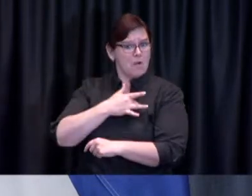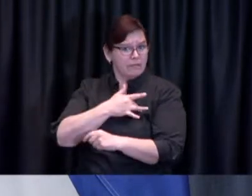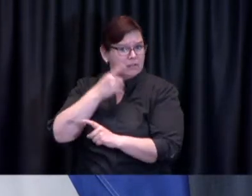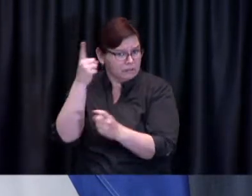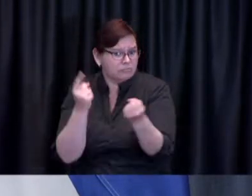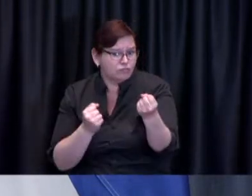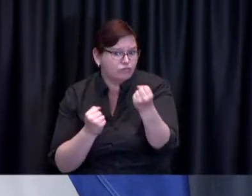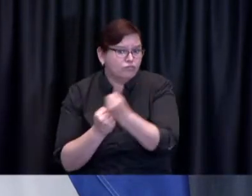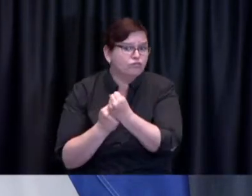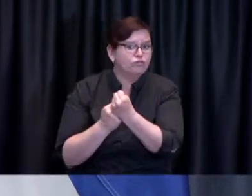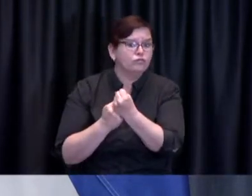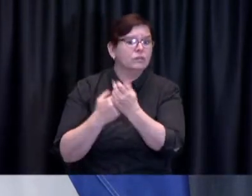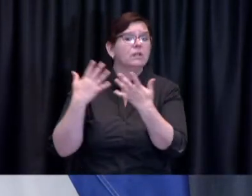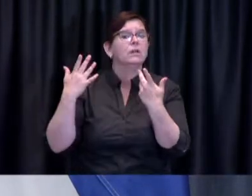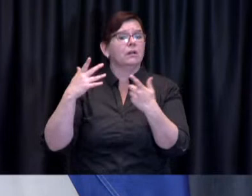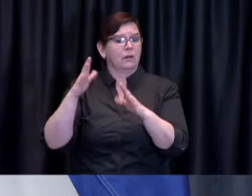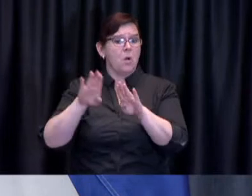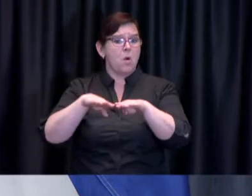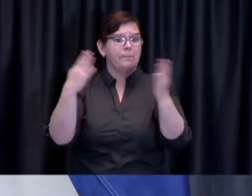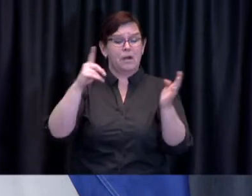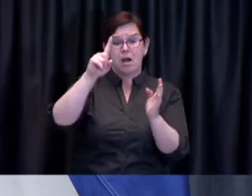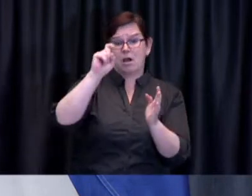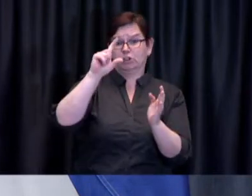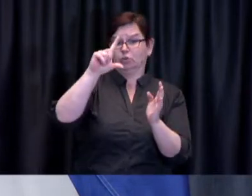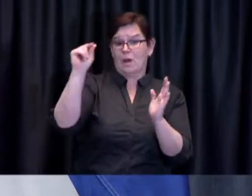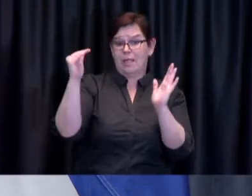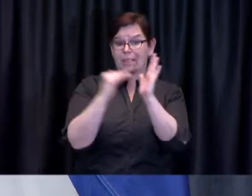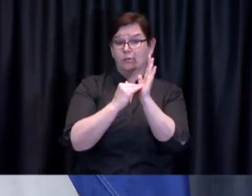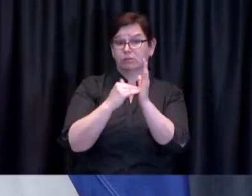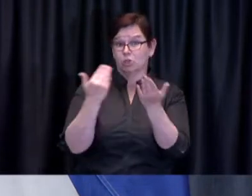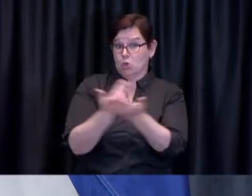one hundred and twenty thousand new appointments yesterday in the coming days and weeks